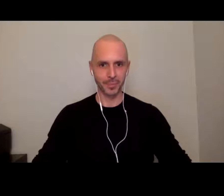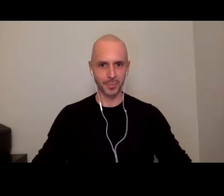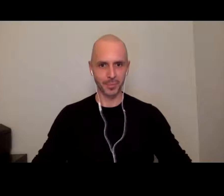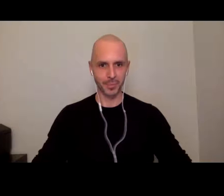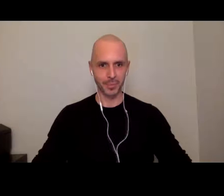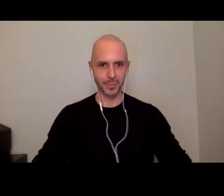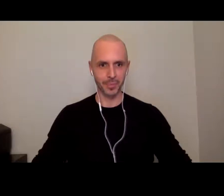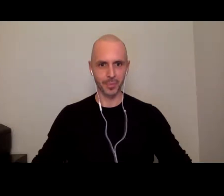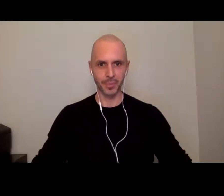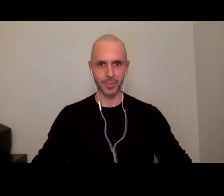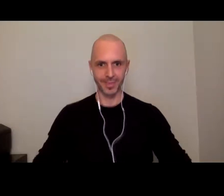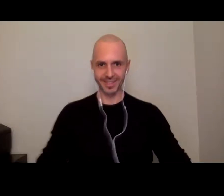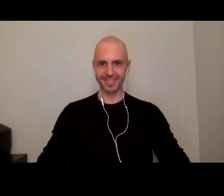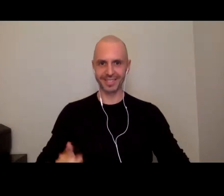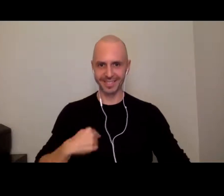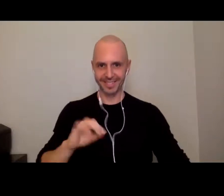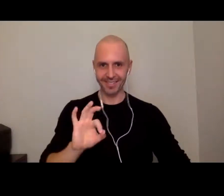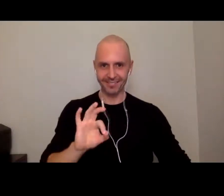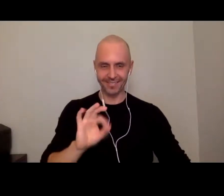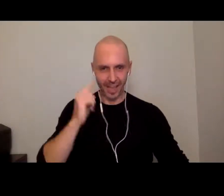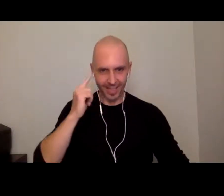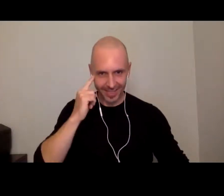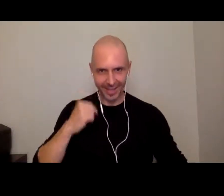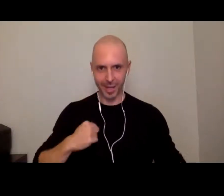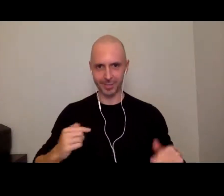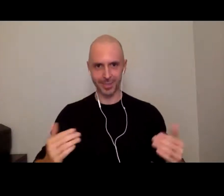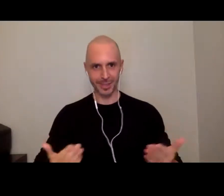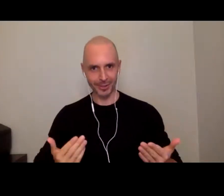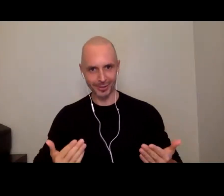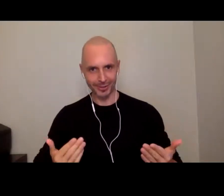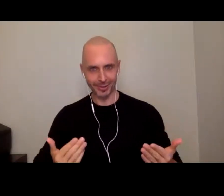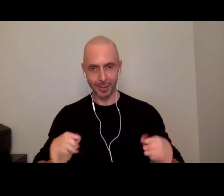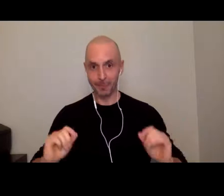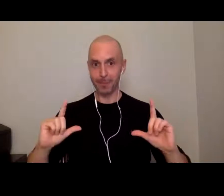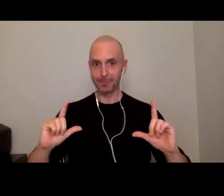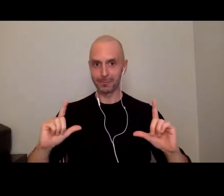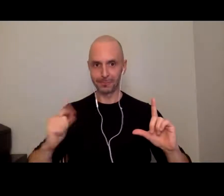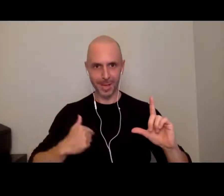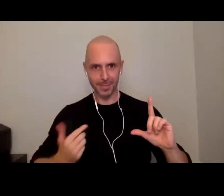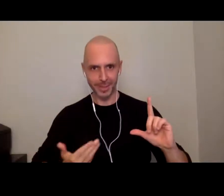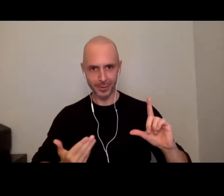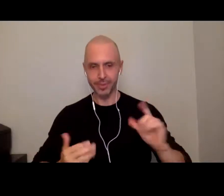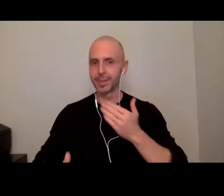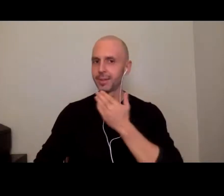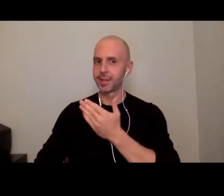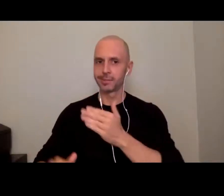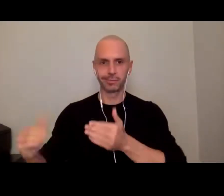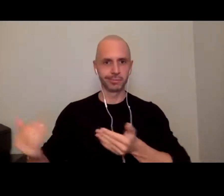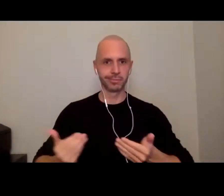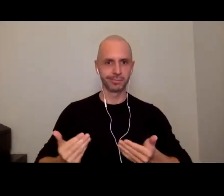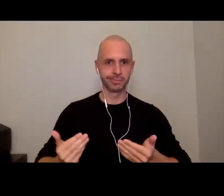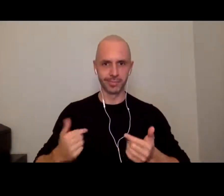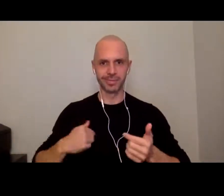I think I'm here, thank you for that i'll just say that thank you everyone for being here